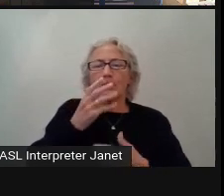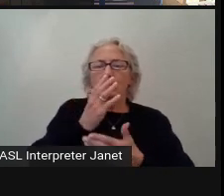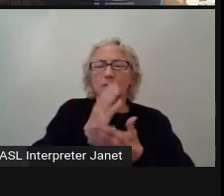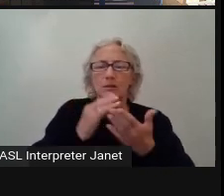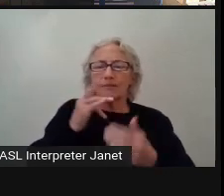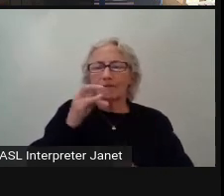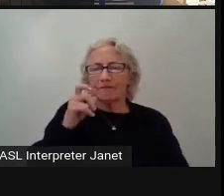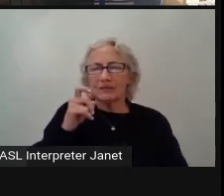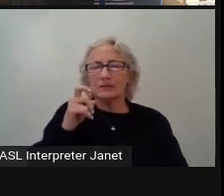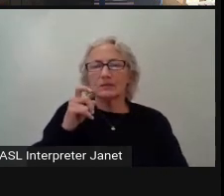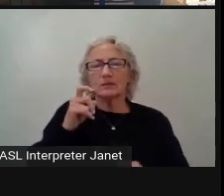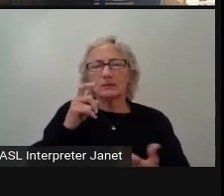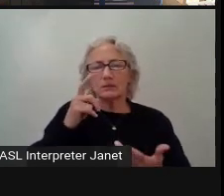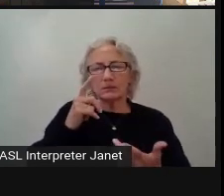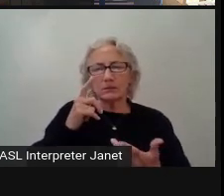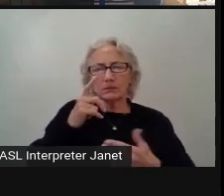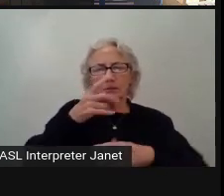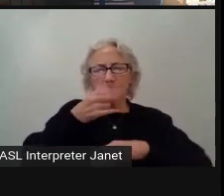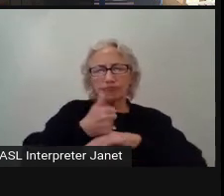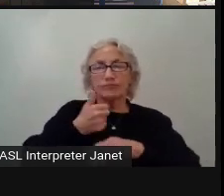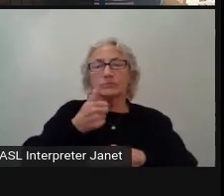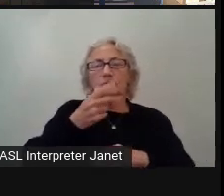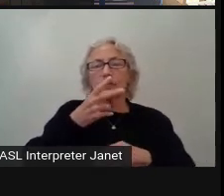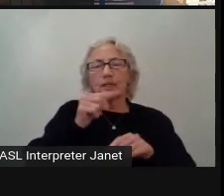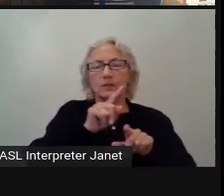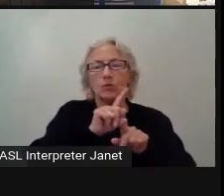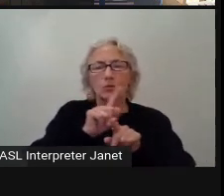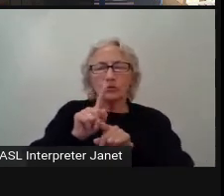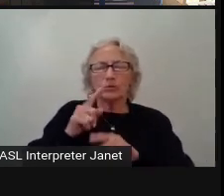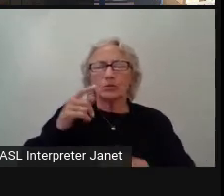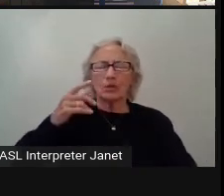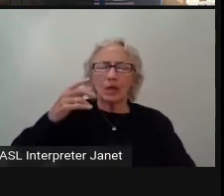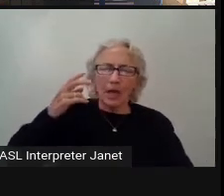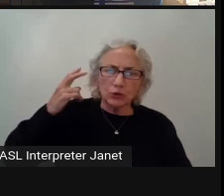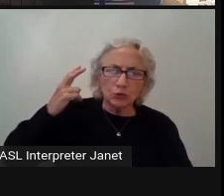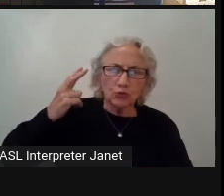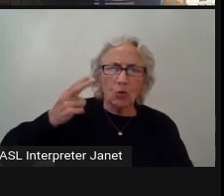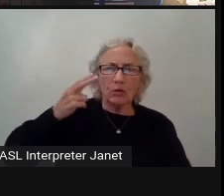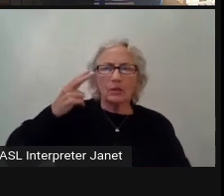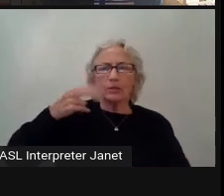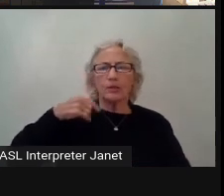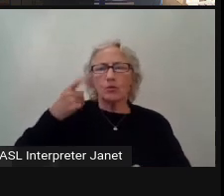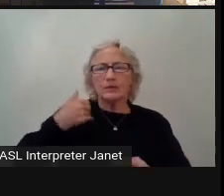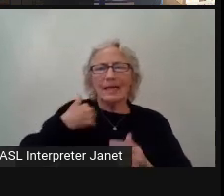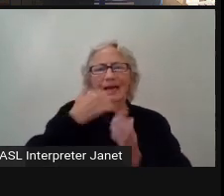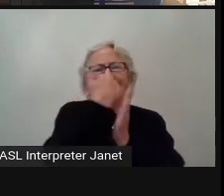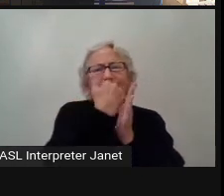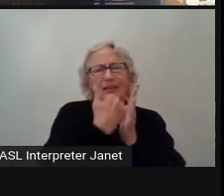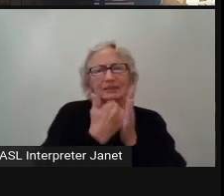and we have the history gallery. We have had at least two themes for the Joomla administrator.